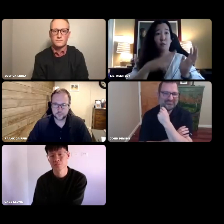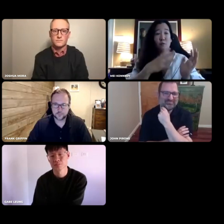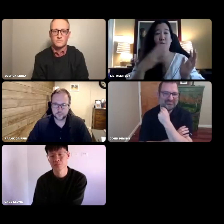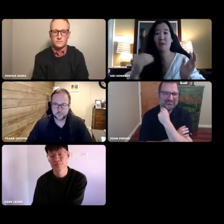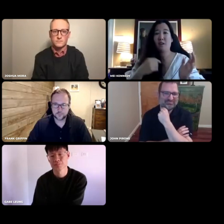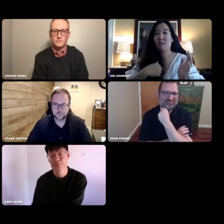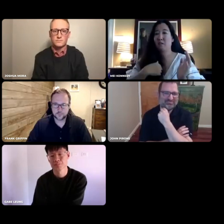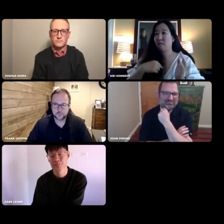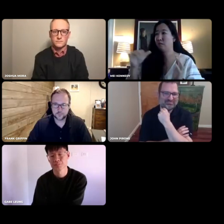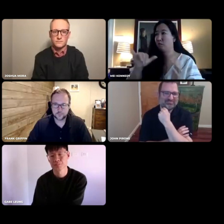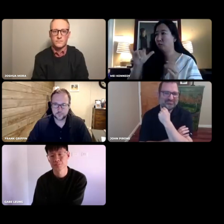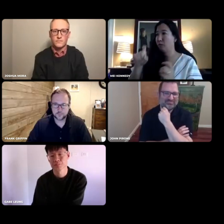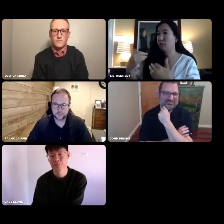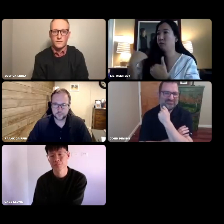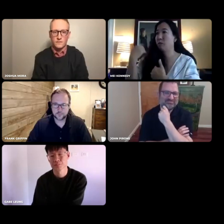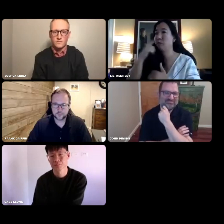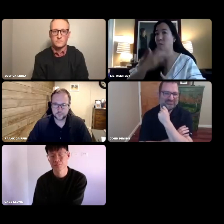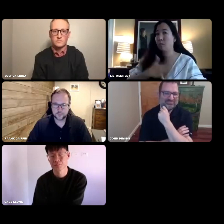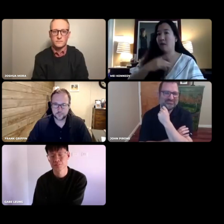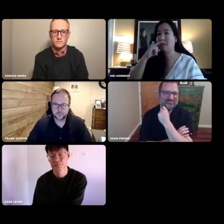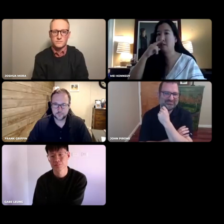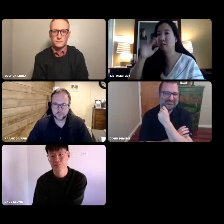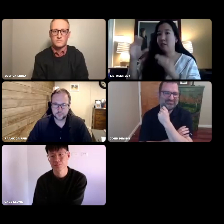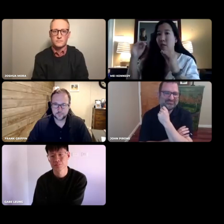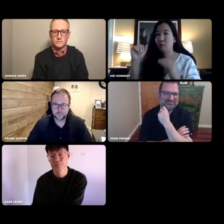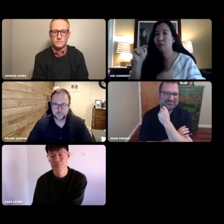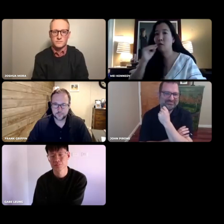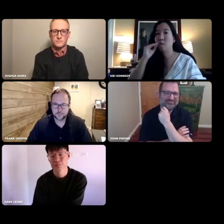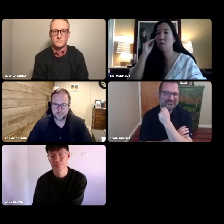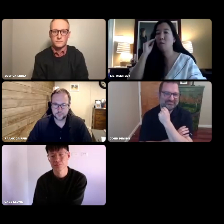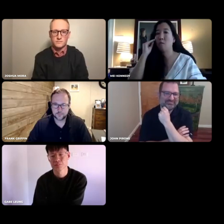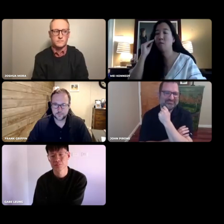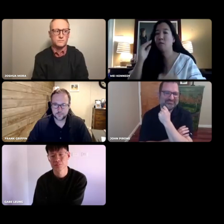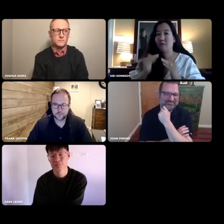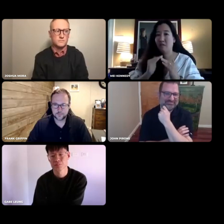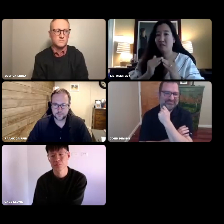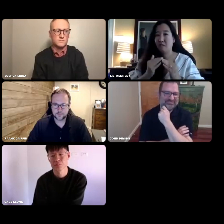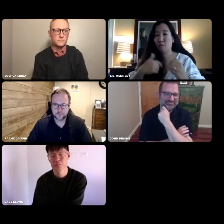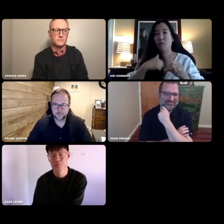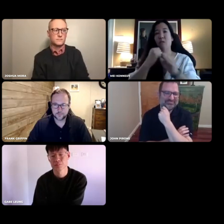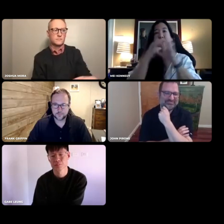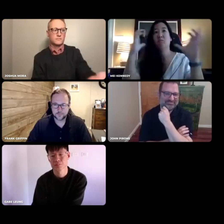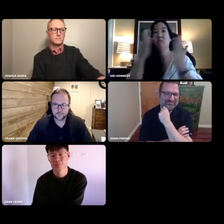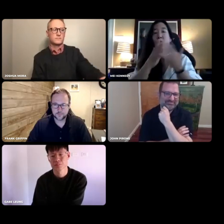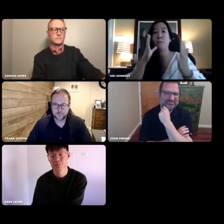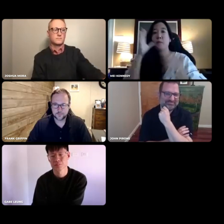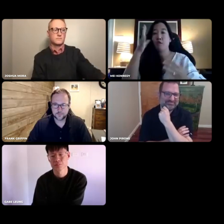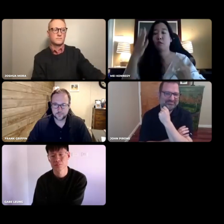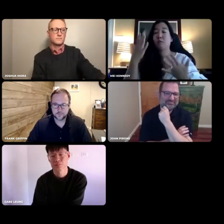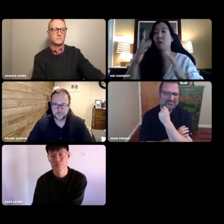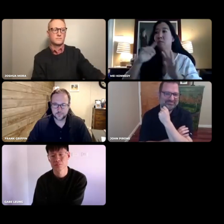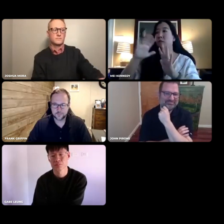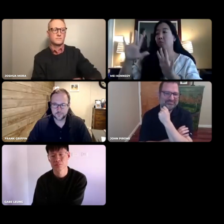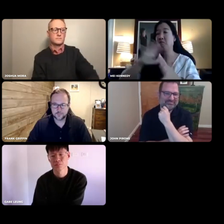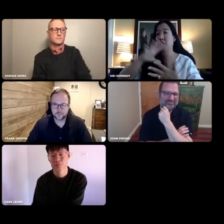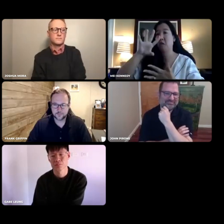to balance Their children are being instructed at home now.